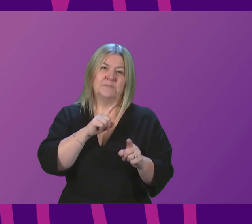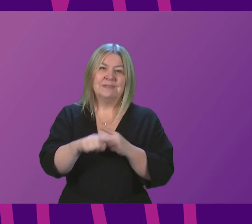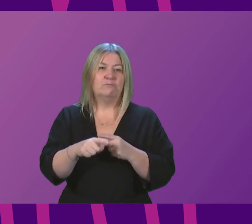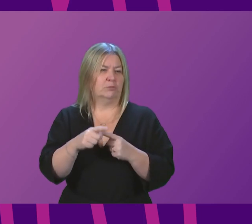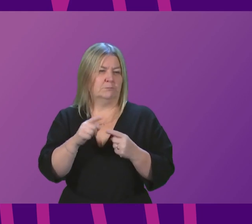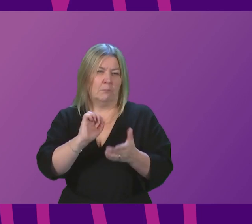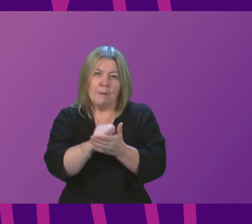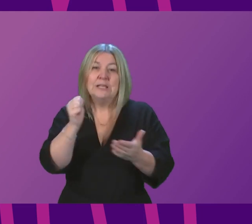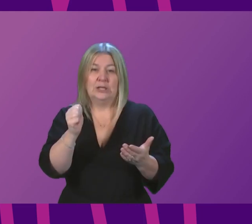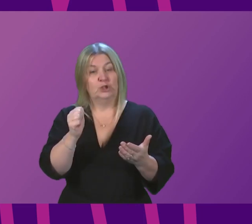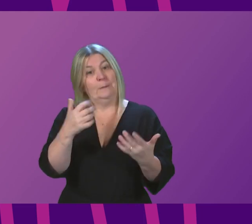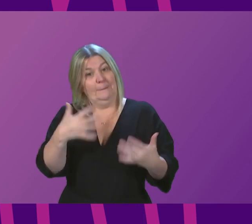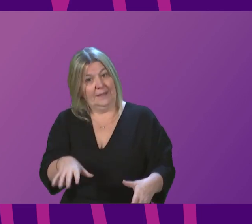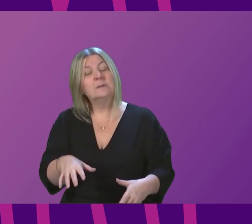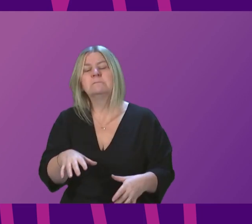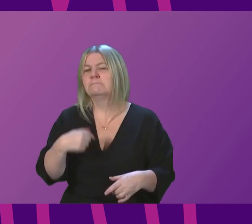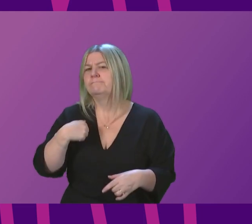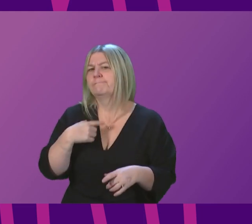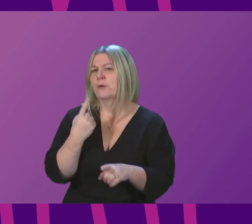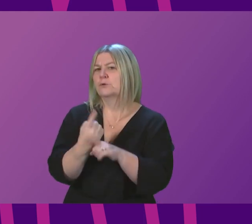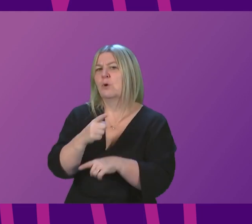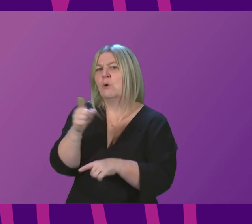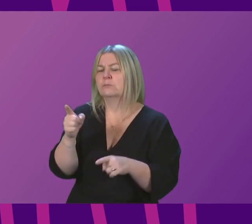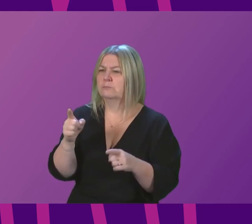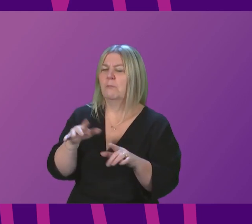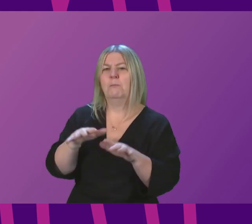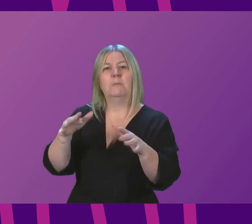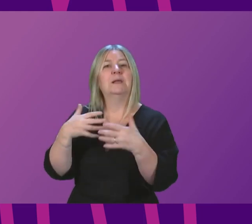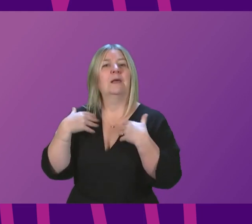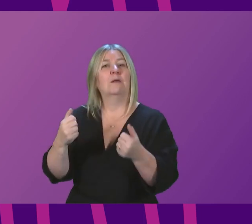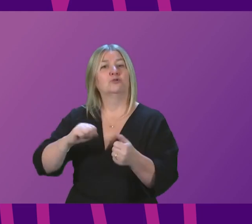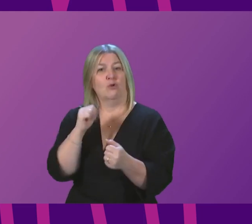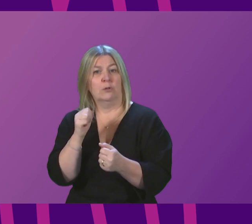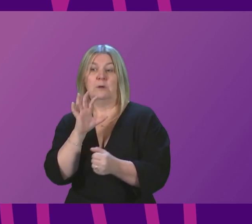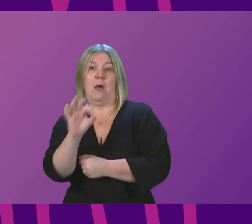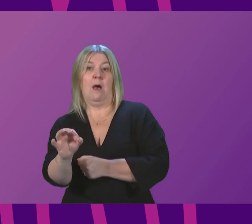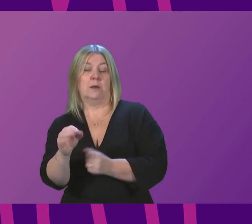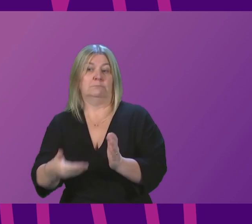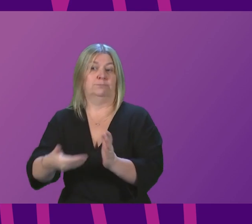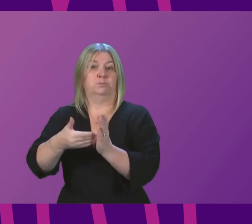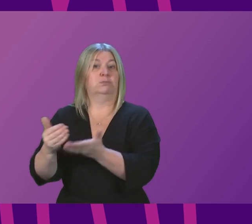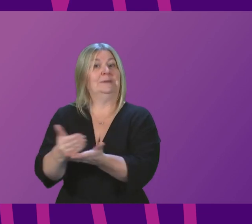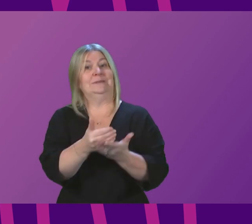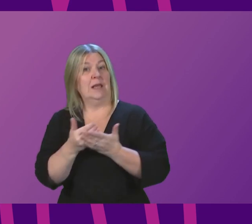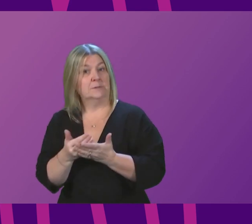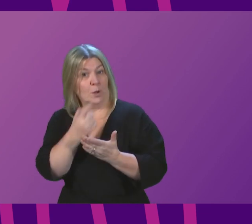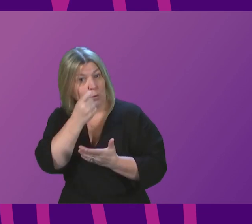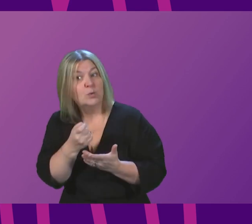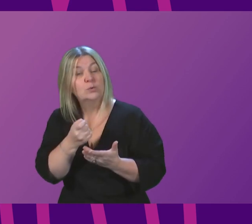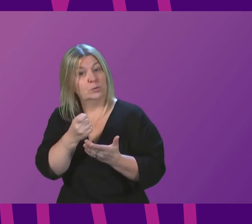I will certainly speak to Public Health Scotland about the additional data that it may be possible to gather and collect.